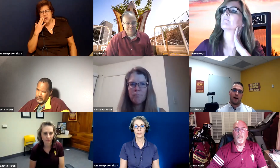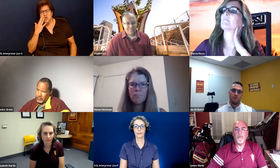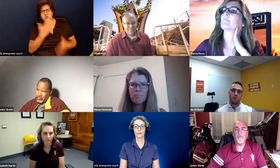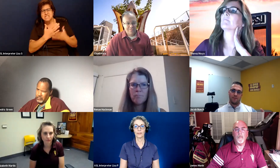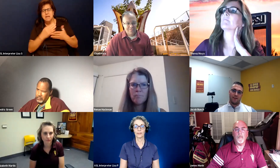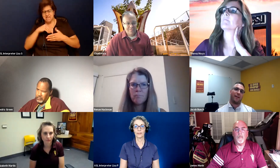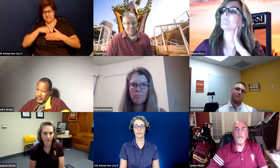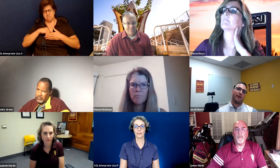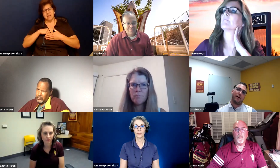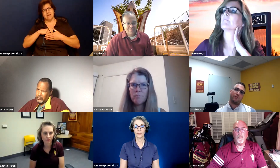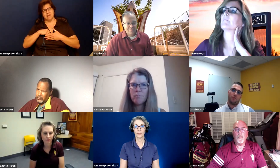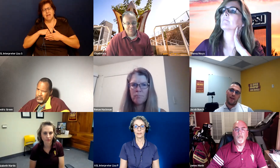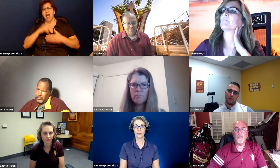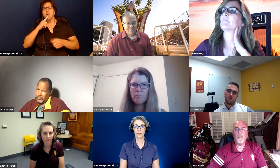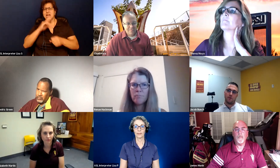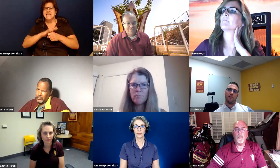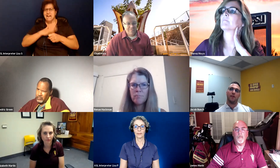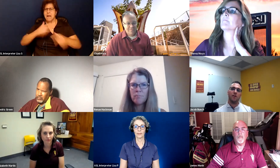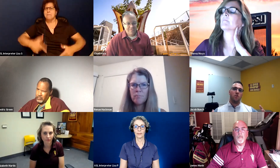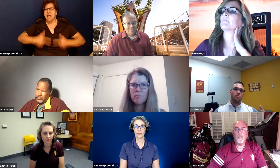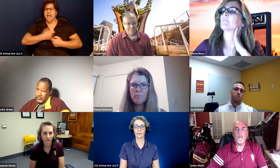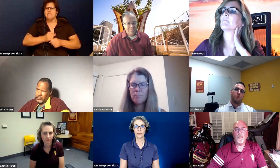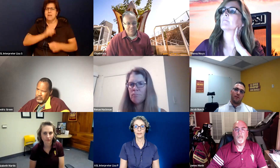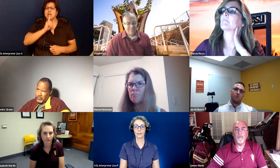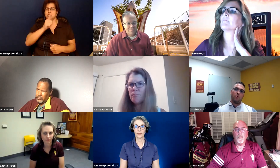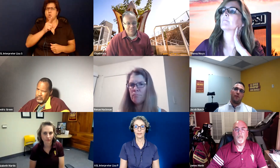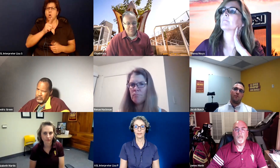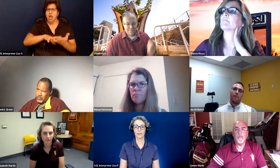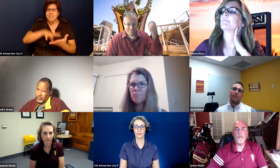I was going to dedicate my life to making sure that students